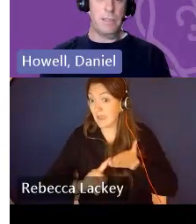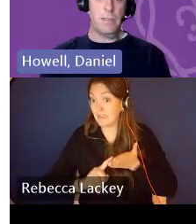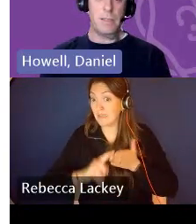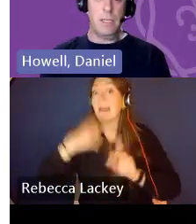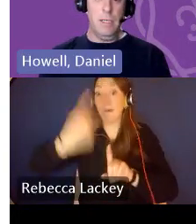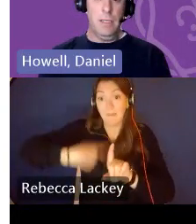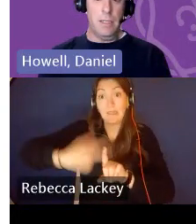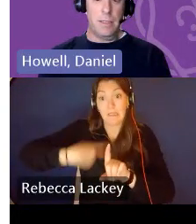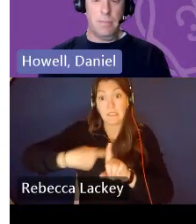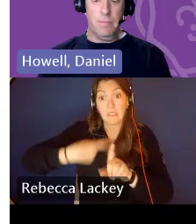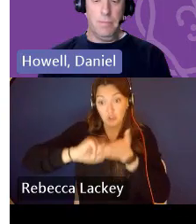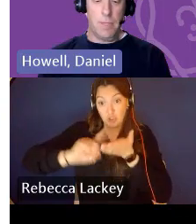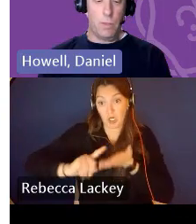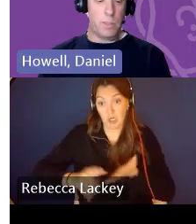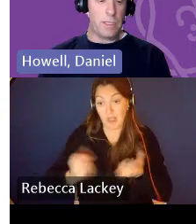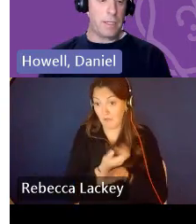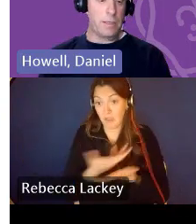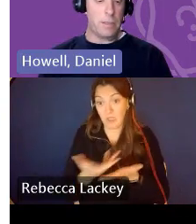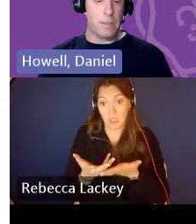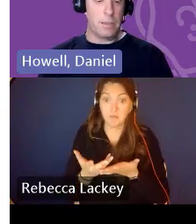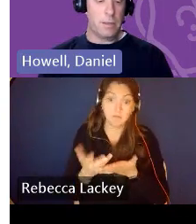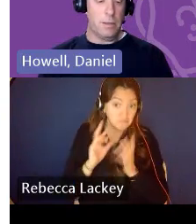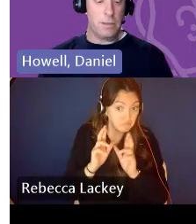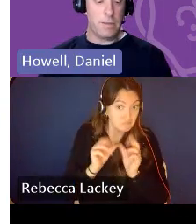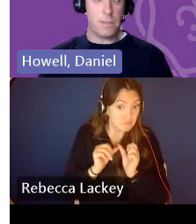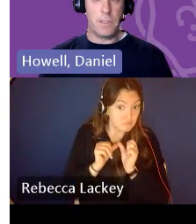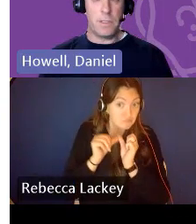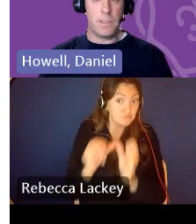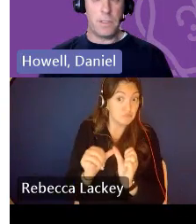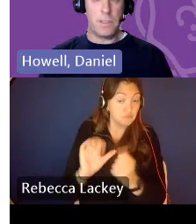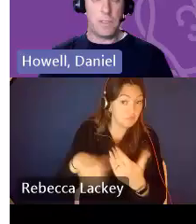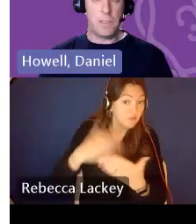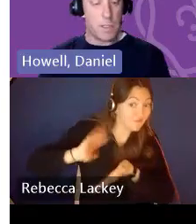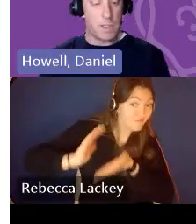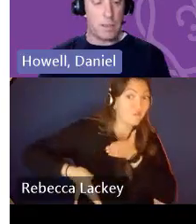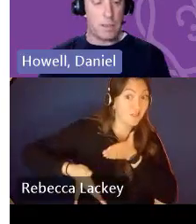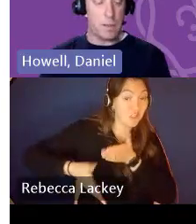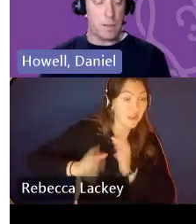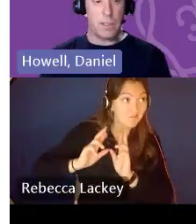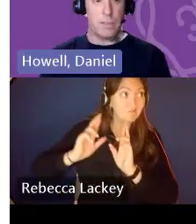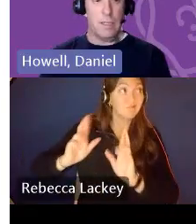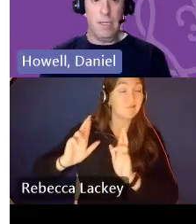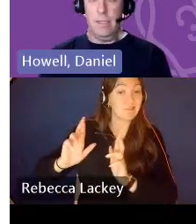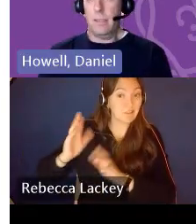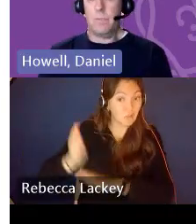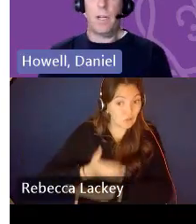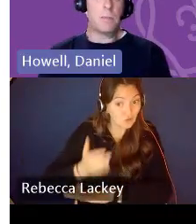basis. Um the hope is that it gets to the the finish line when we get to construction. Is it